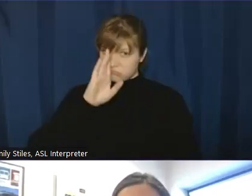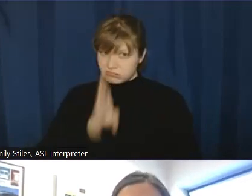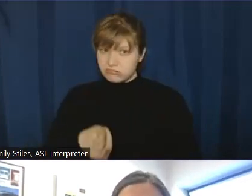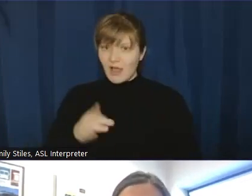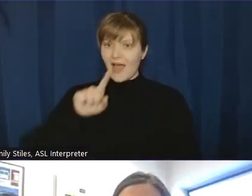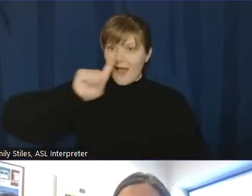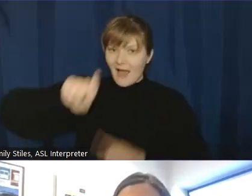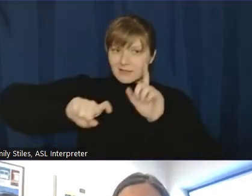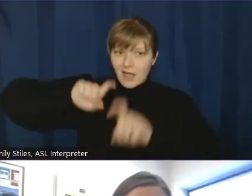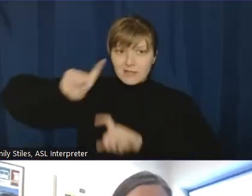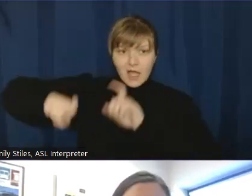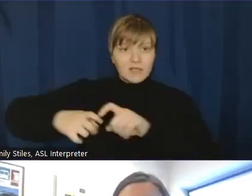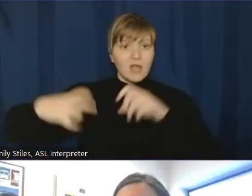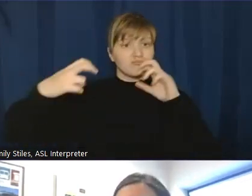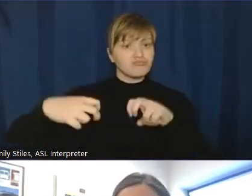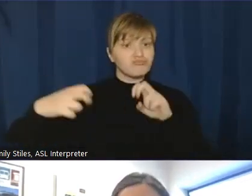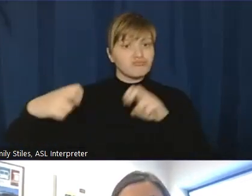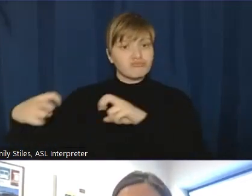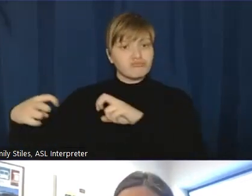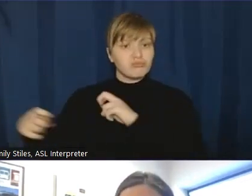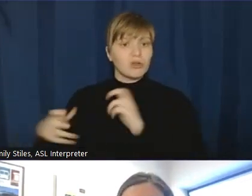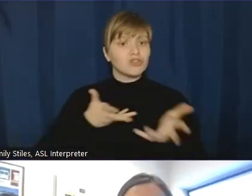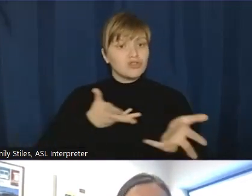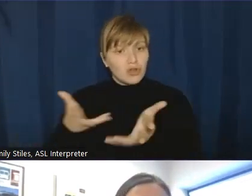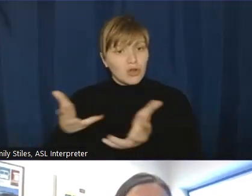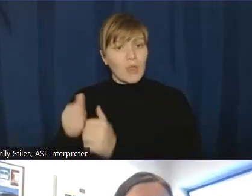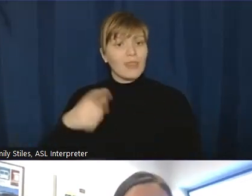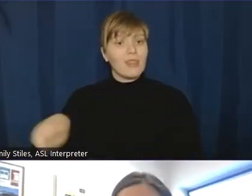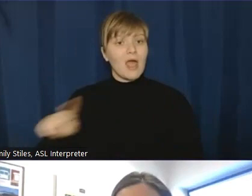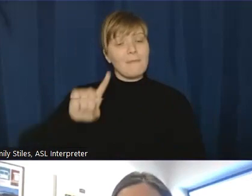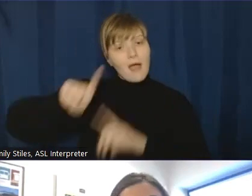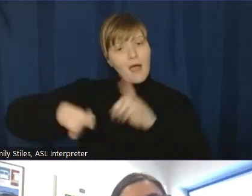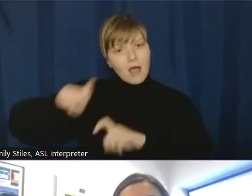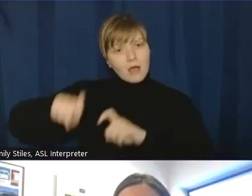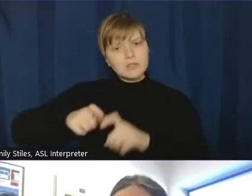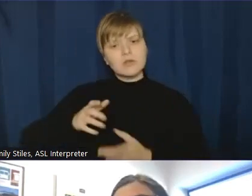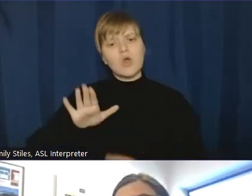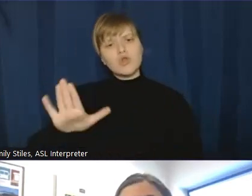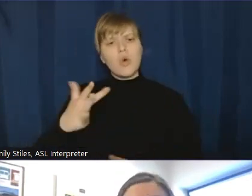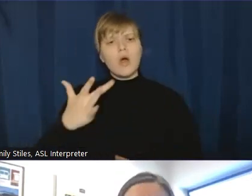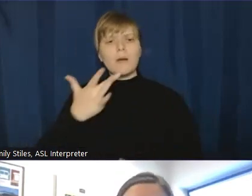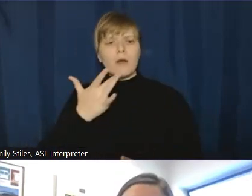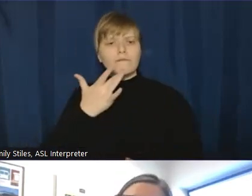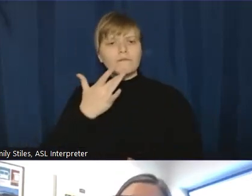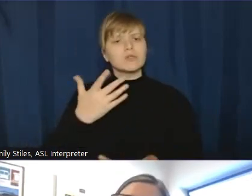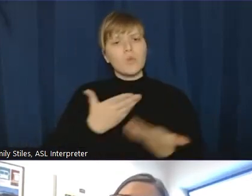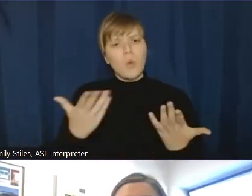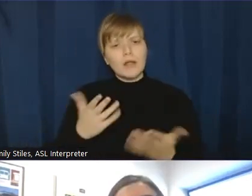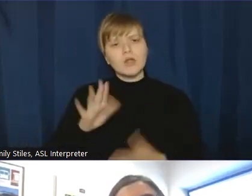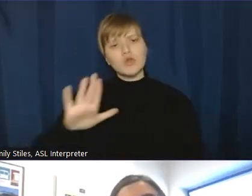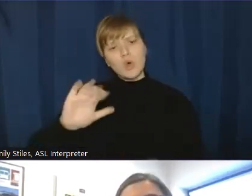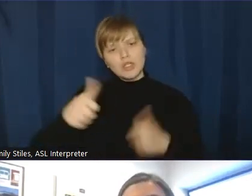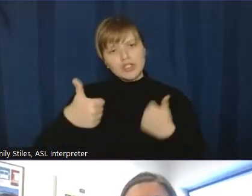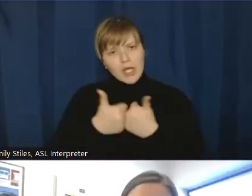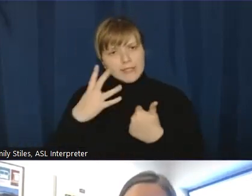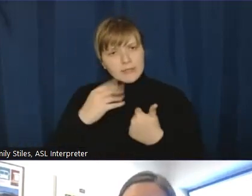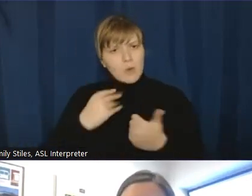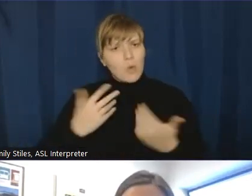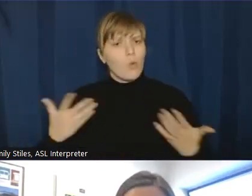talked with the people staying there and asked them various questions of, "What are their transportation challenges? Where are they trying to get to at what times a day?” That kind of thing